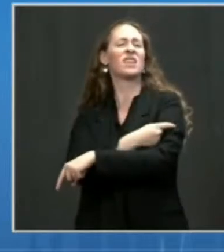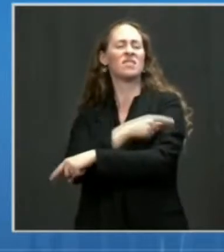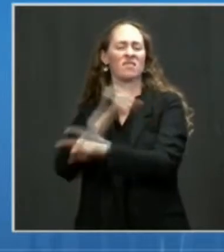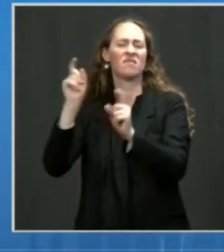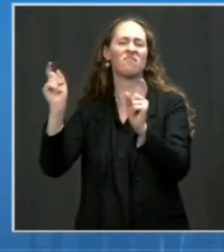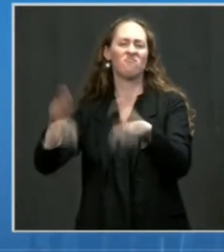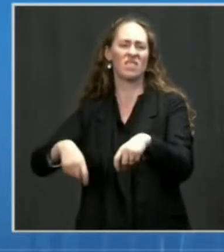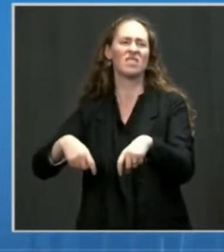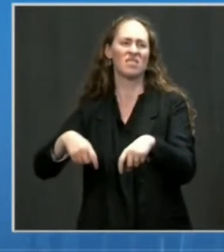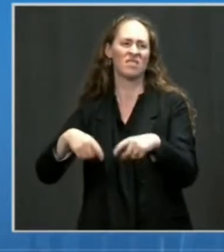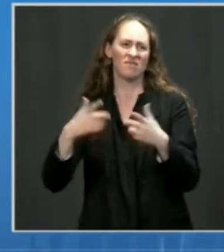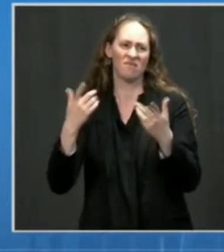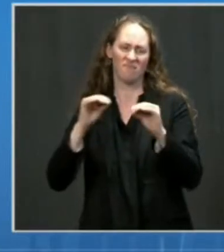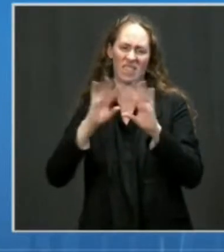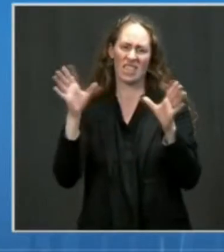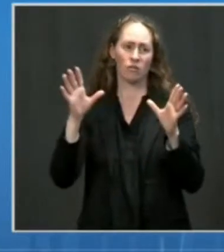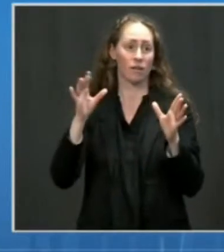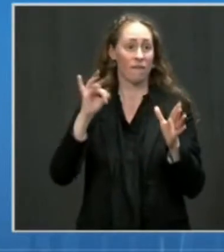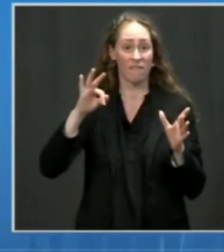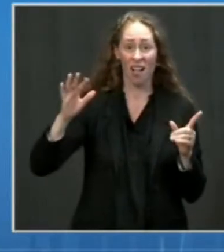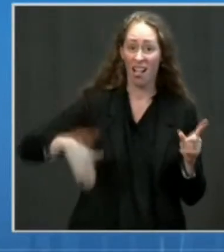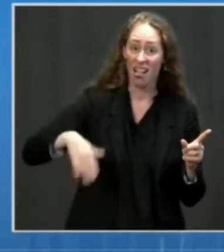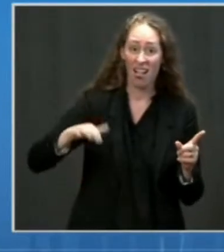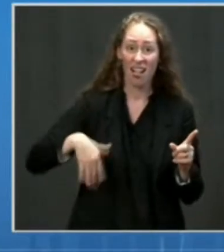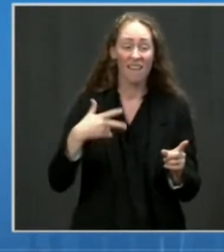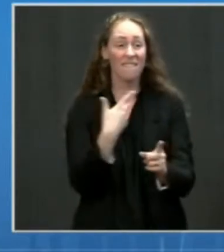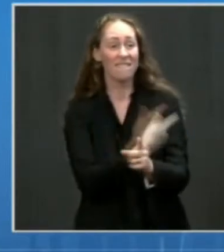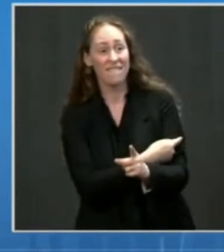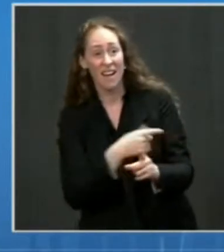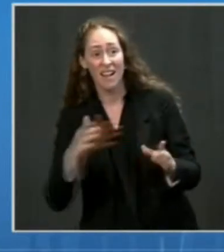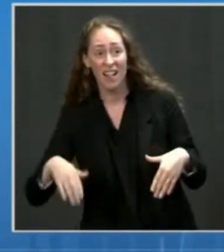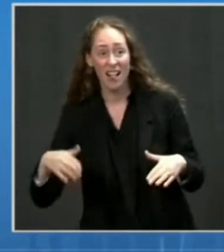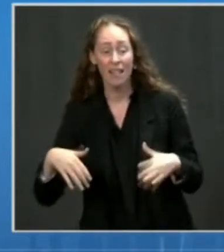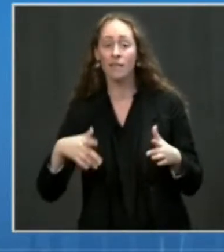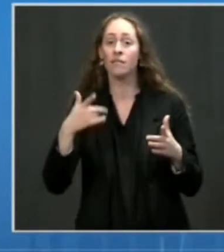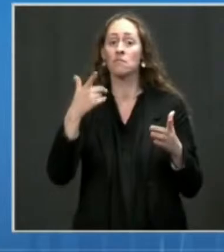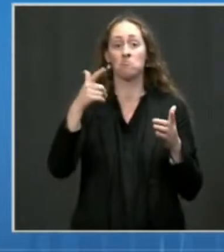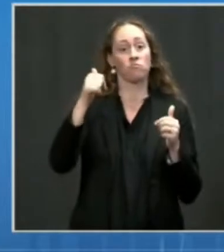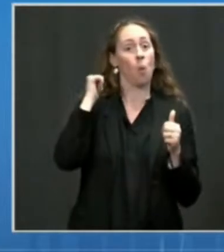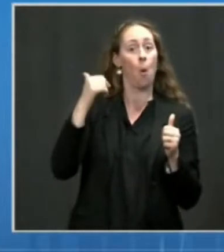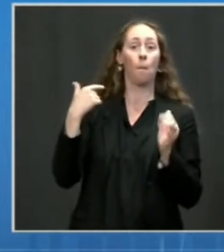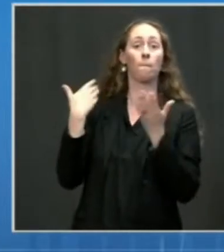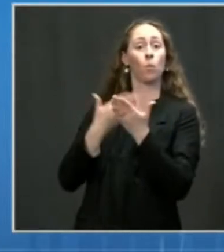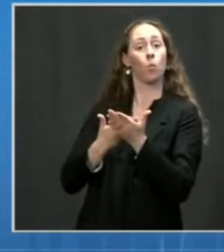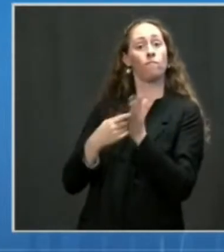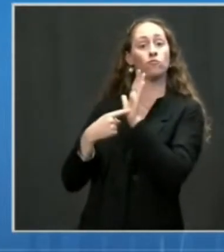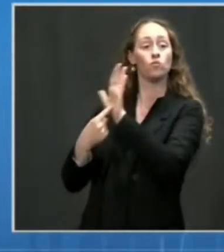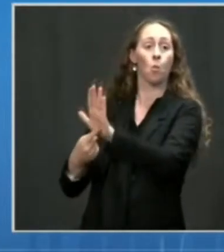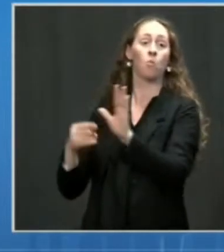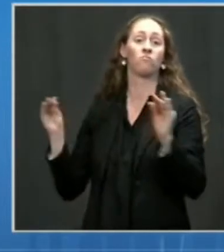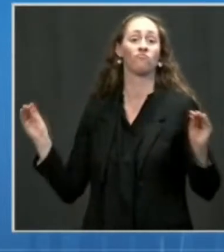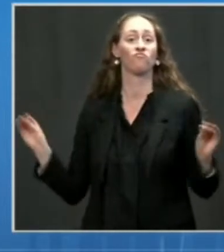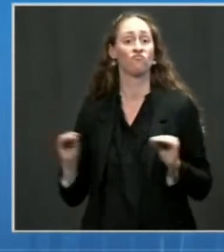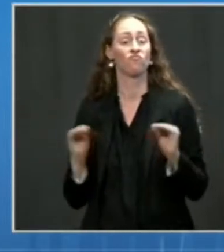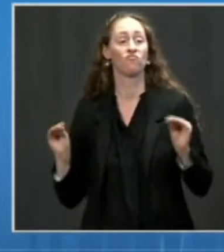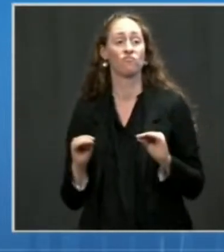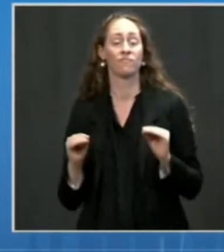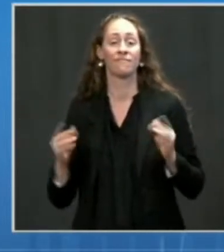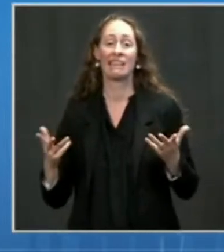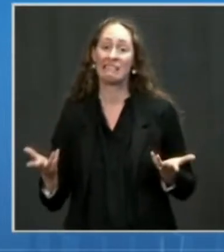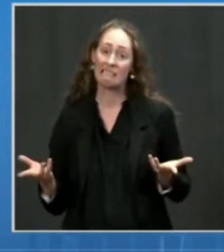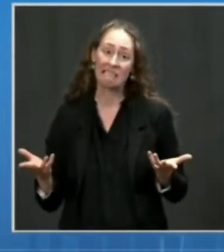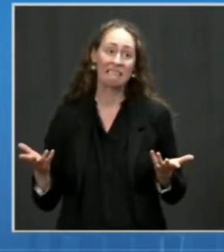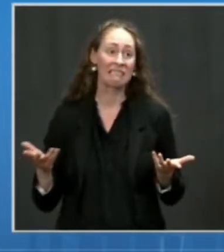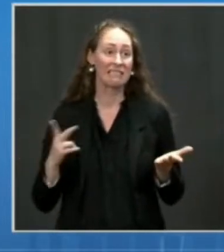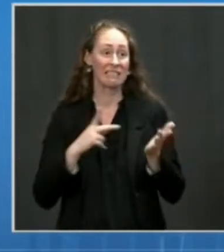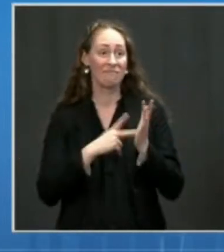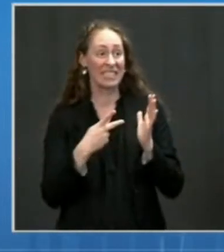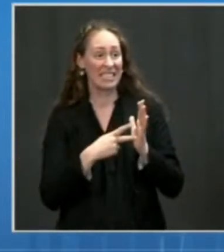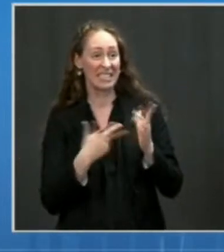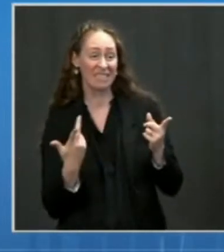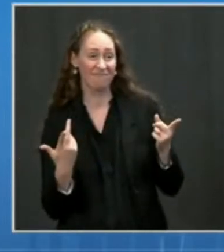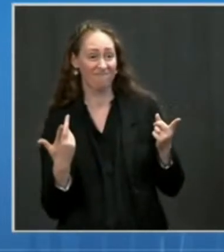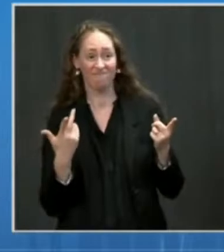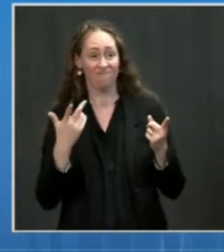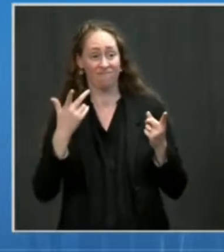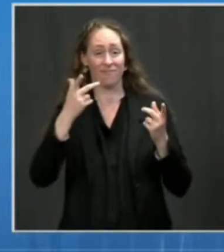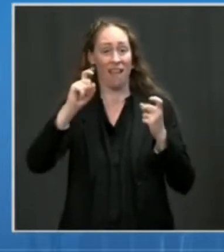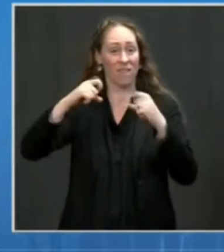SO FOR ALL FEDERAL EMPLOYEES,